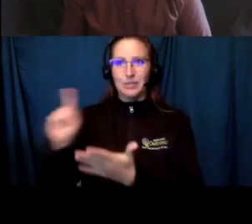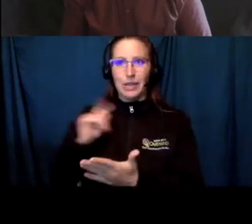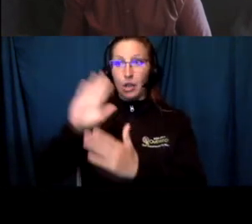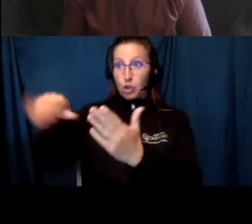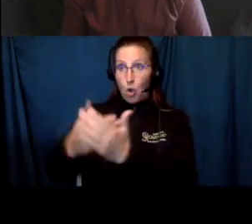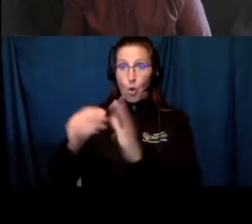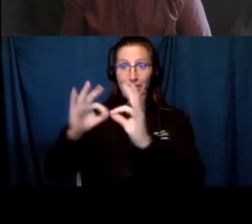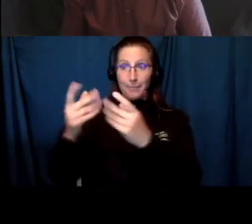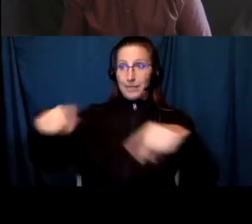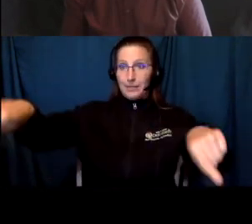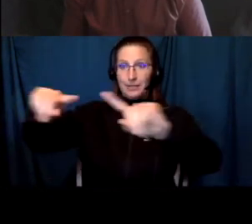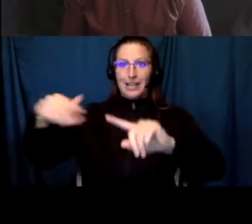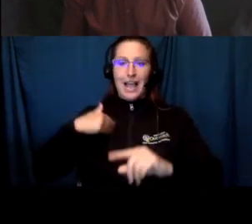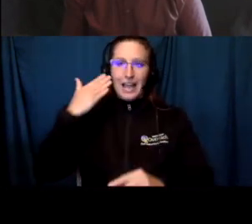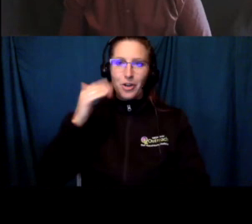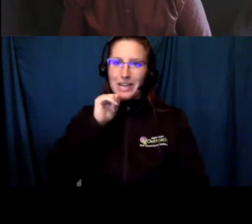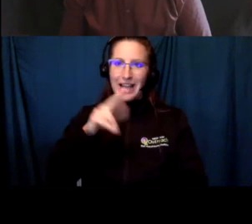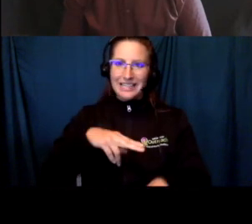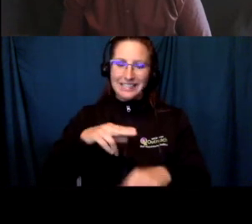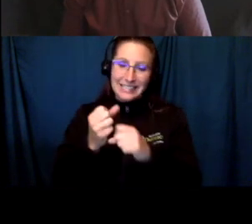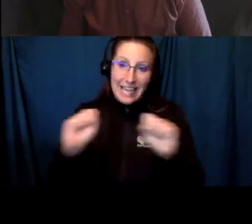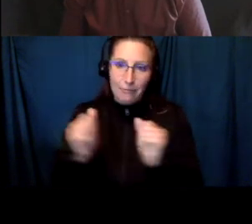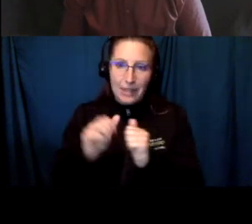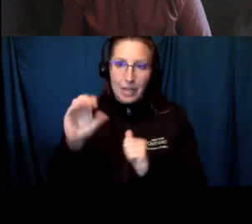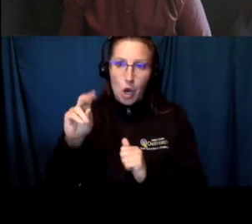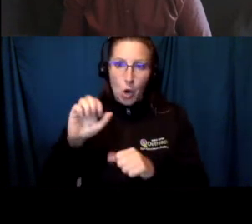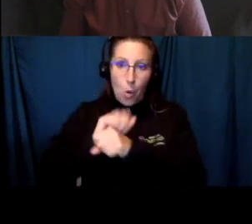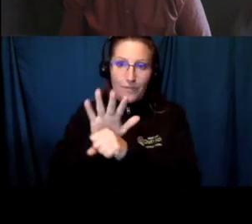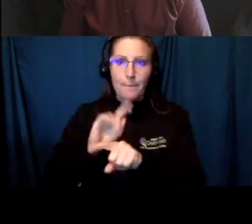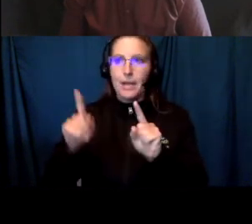know is not probably safe with COVID, but they were in the room just waiting for the result.